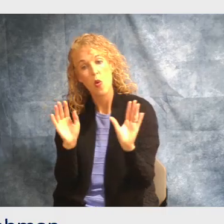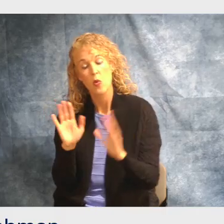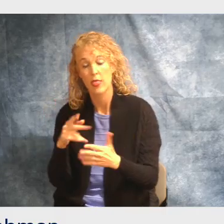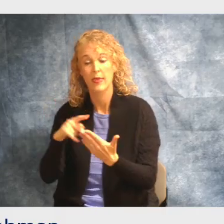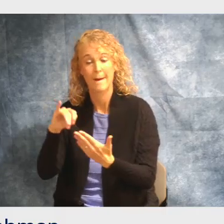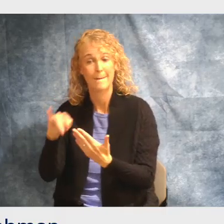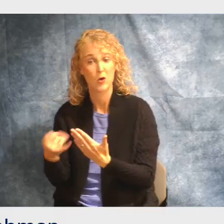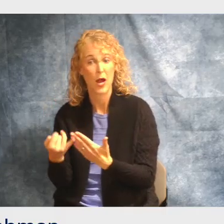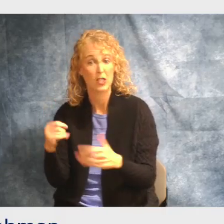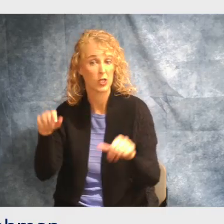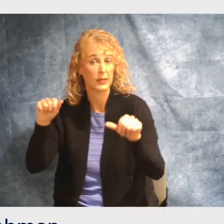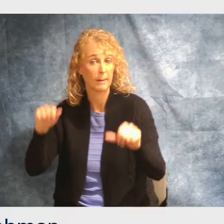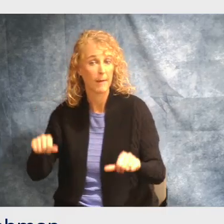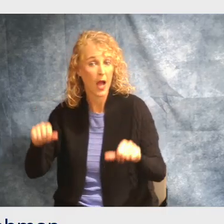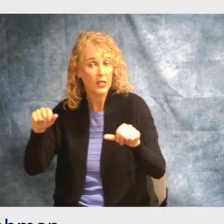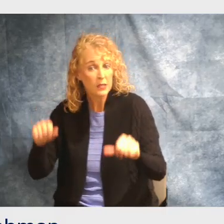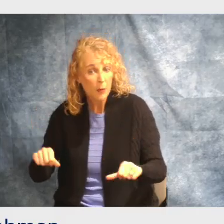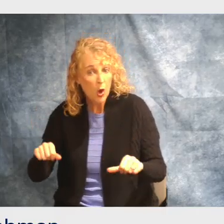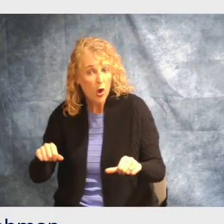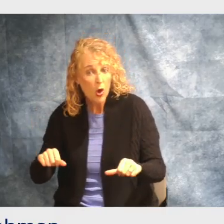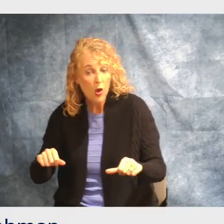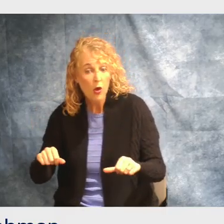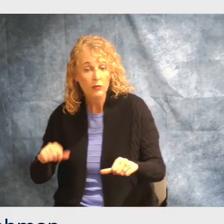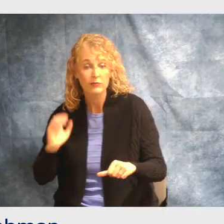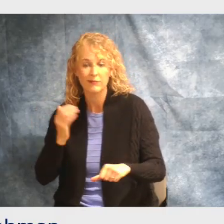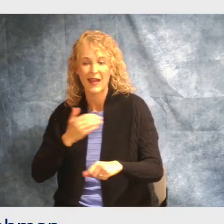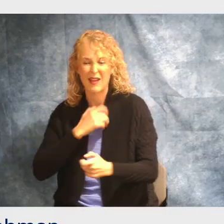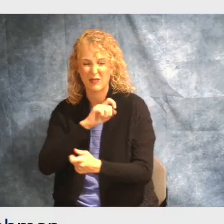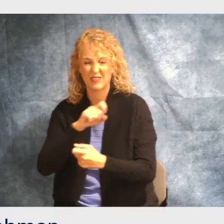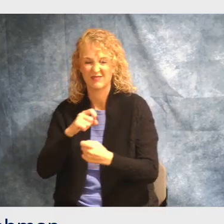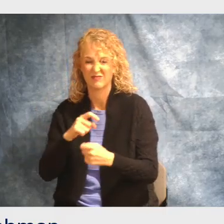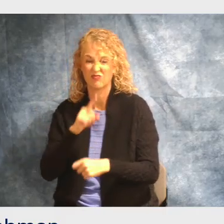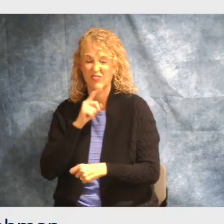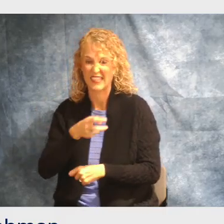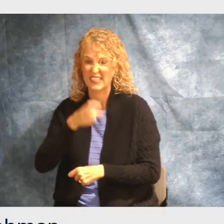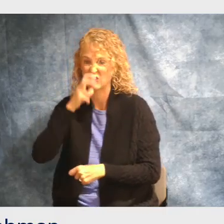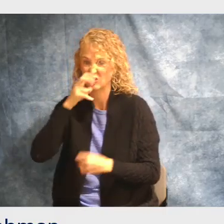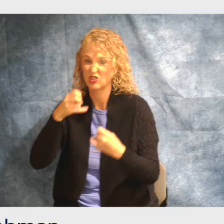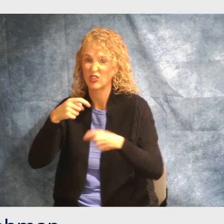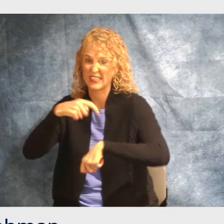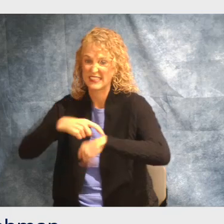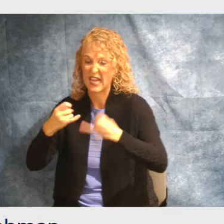feasible, if they could complete it on time, if it was actually eligible for CDBG funding.